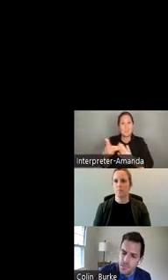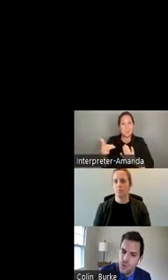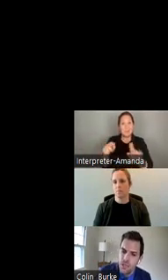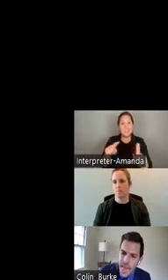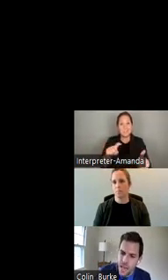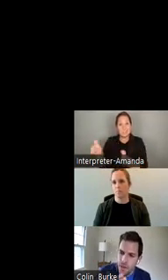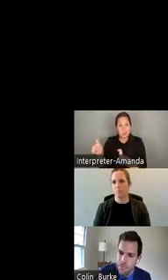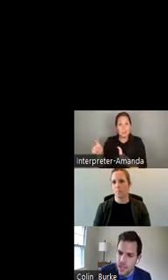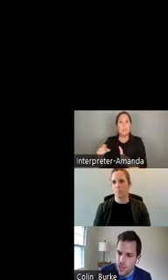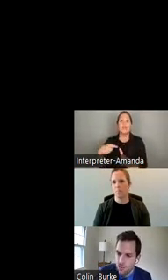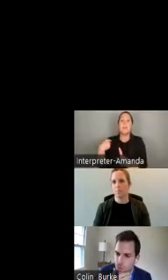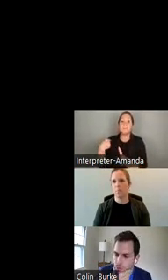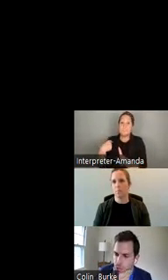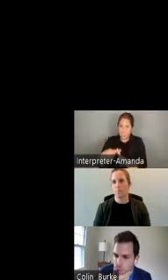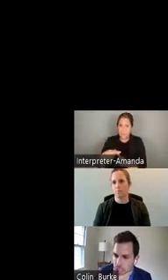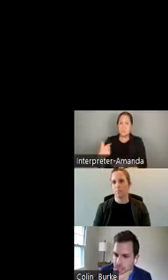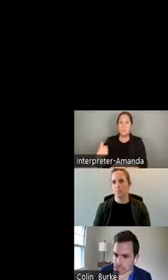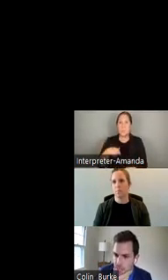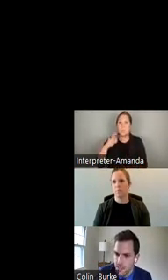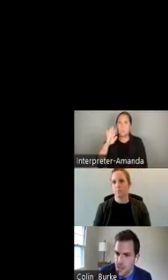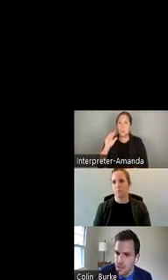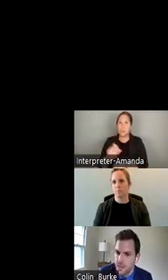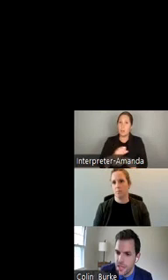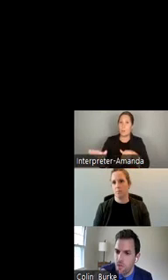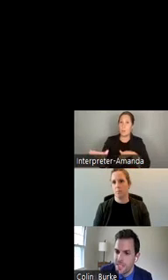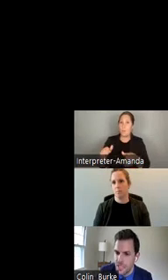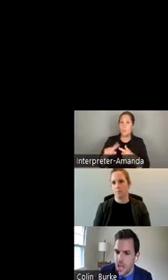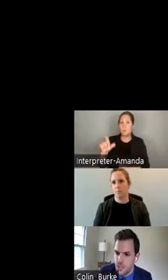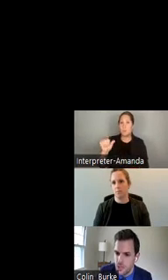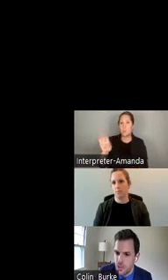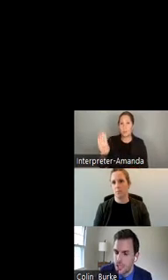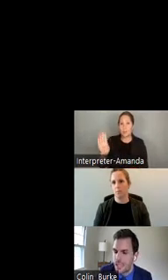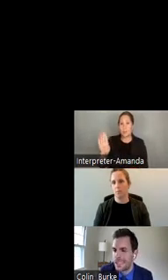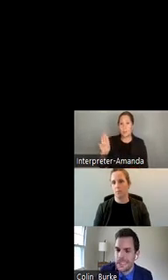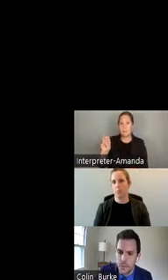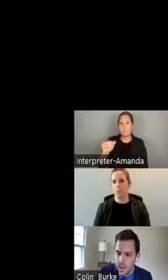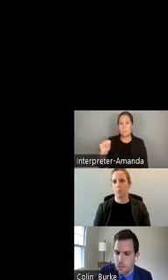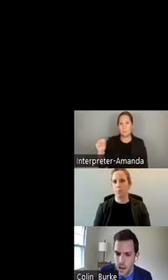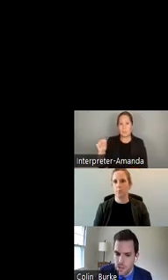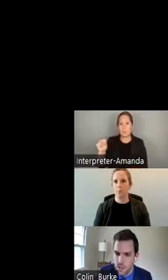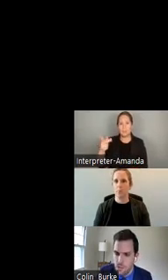them to a lab at Mass General where we're doing assessments of psychophysiological uh parameters